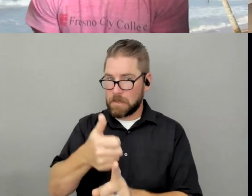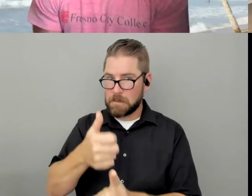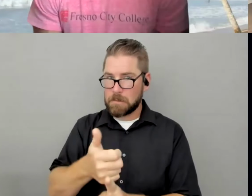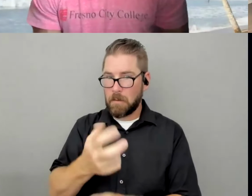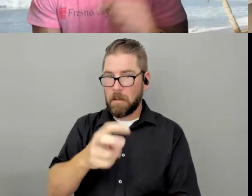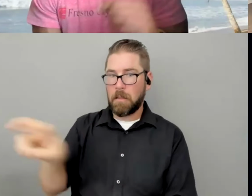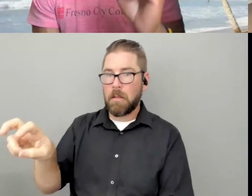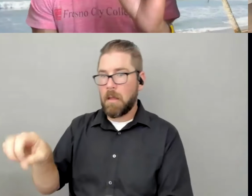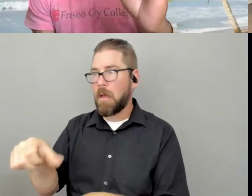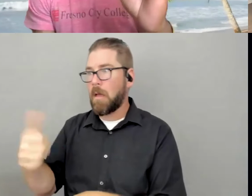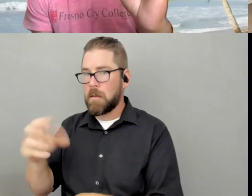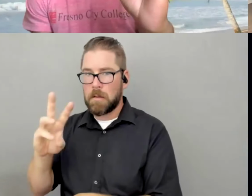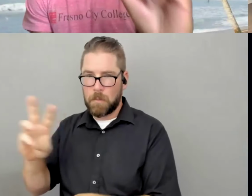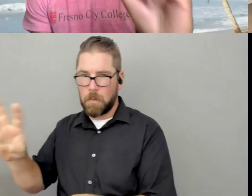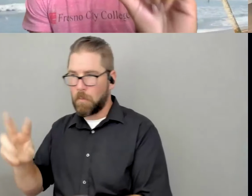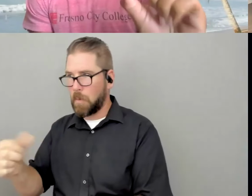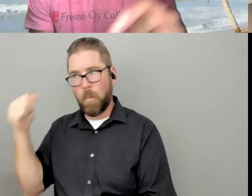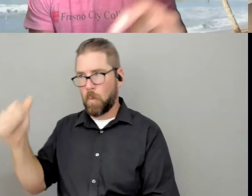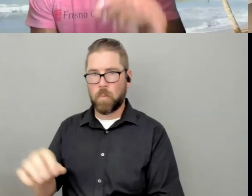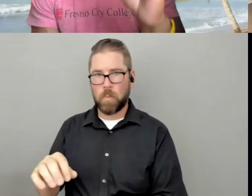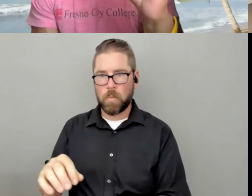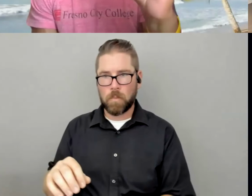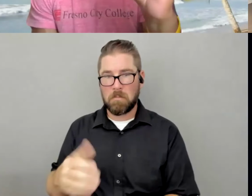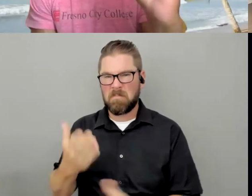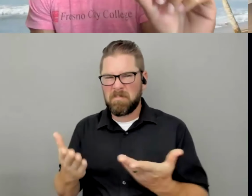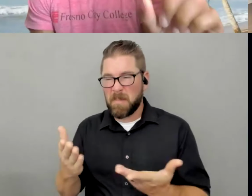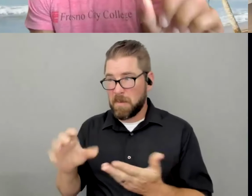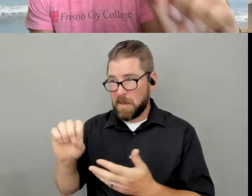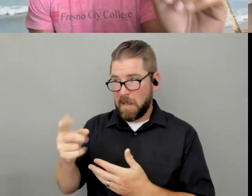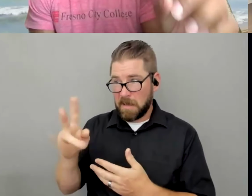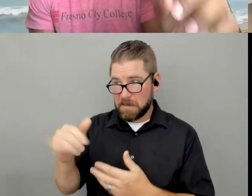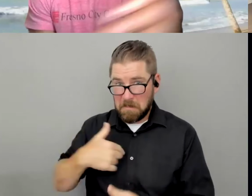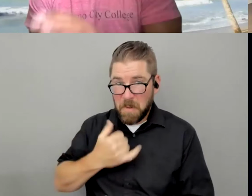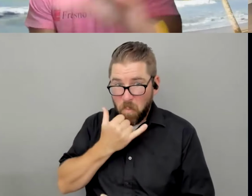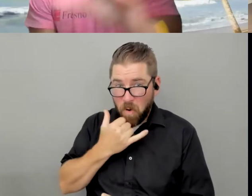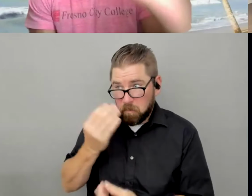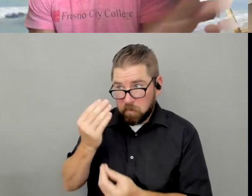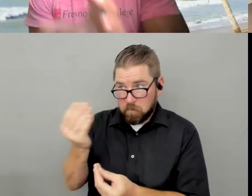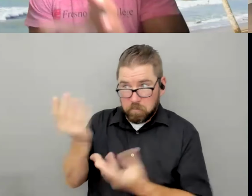And those, and Ashley could correct me where I'm wrong, but those, Starfish links, that's more generic.